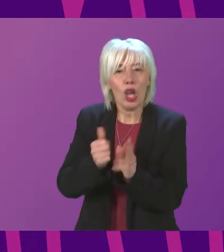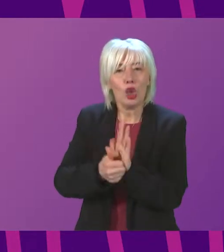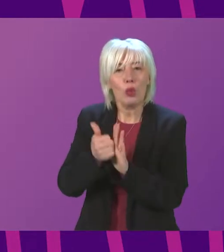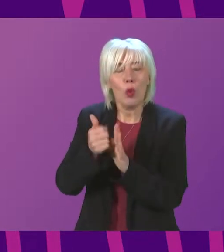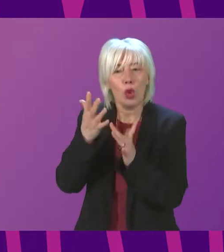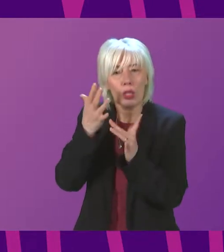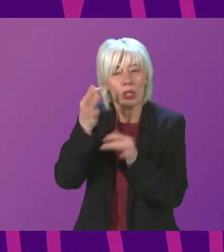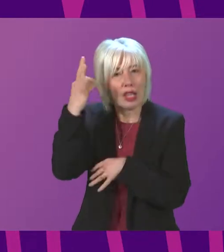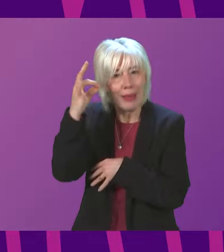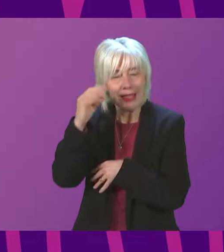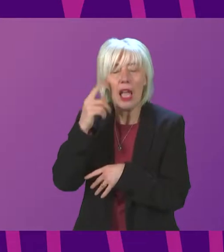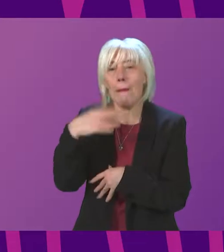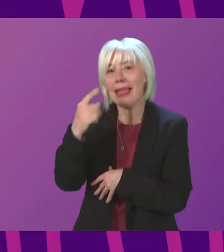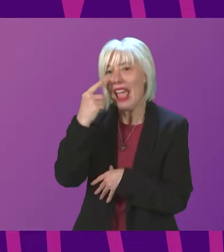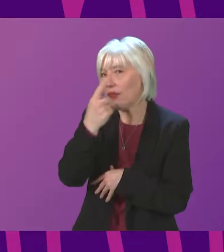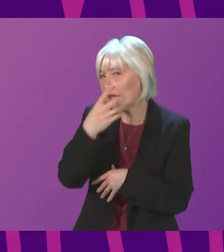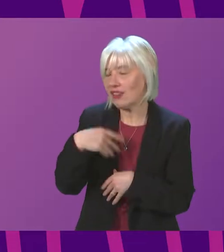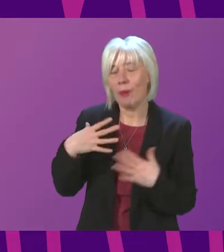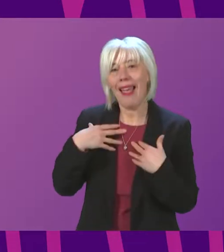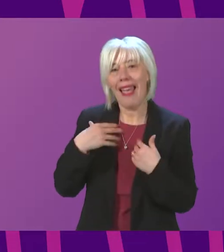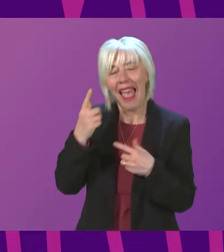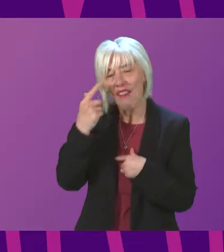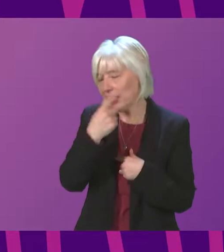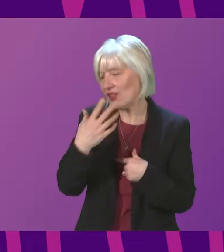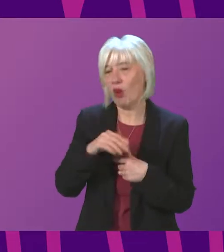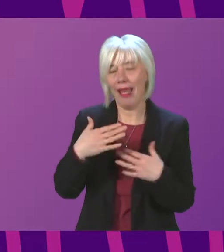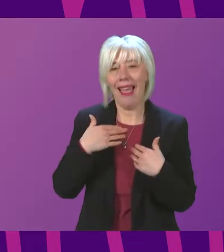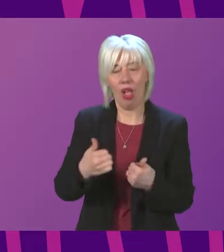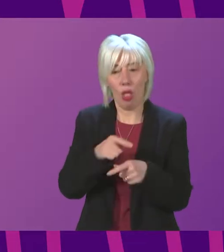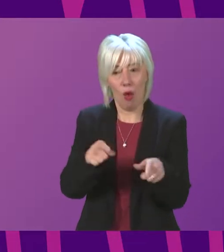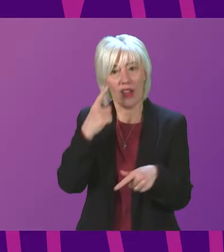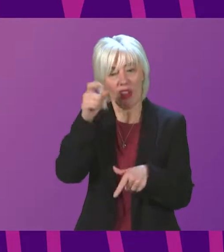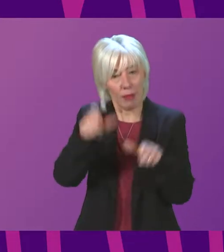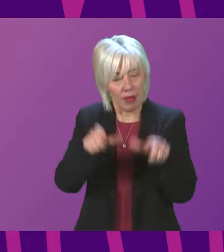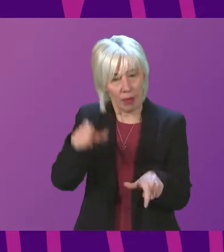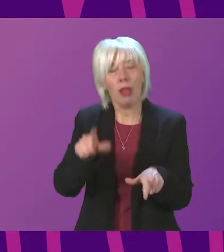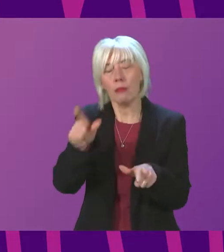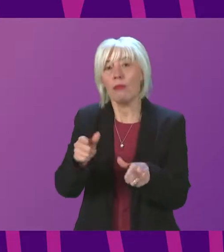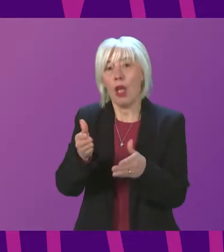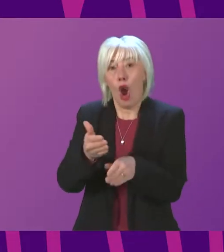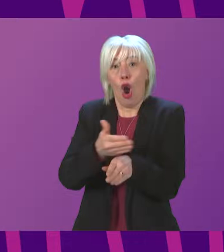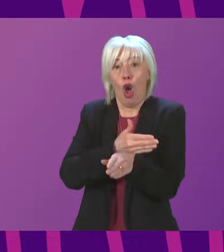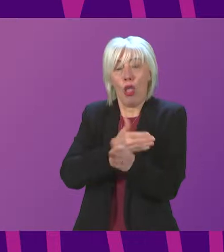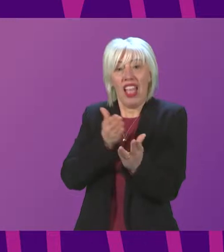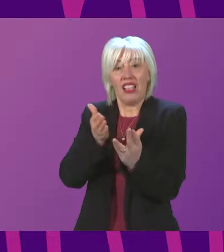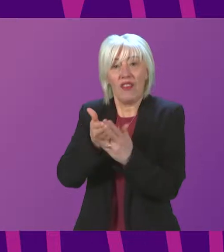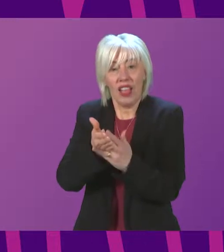evidence on the health of our children and young people. Unsurprisingly, the need for early intervention to prevent mental health issues from becoming